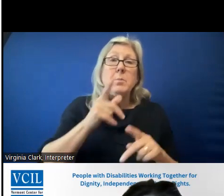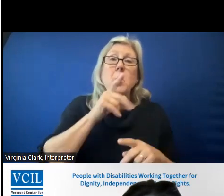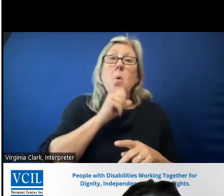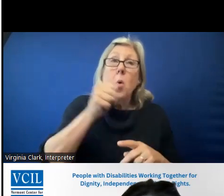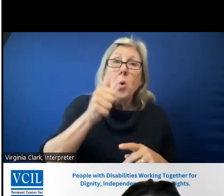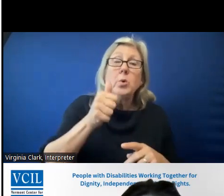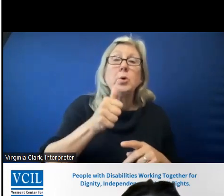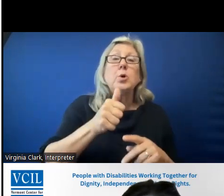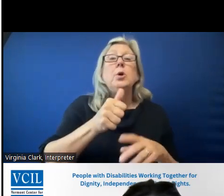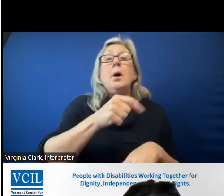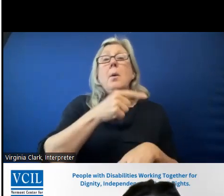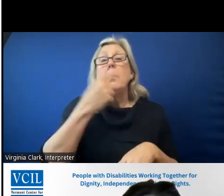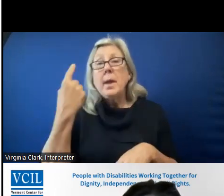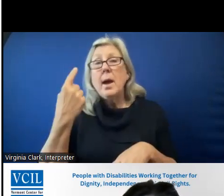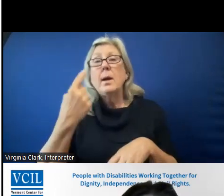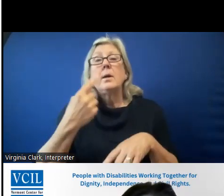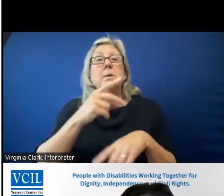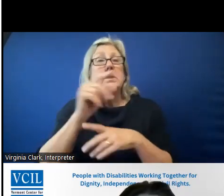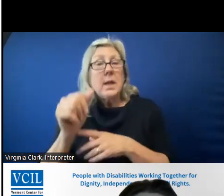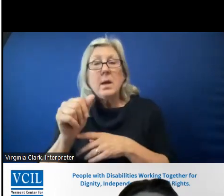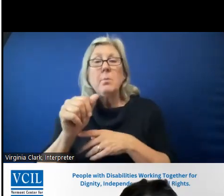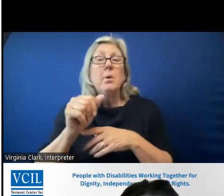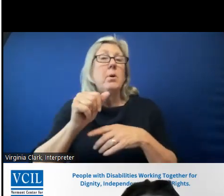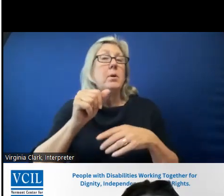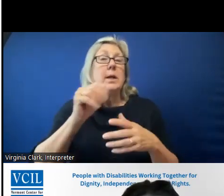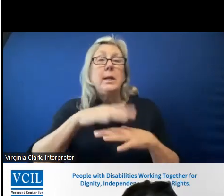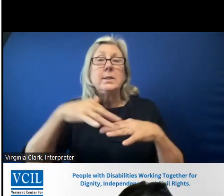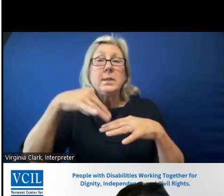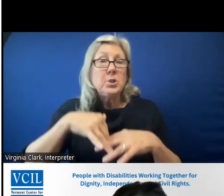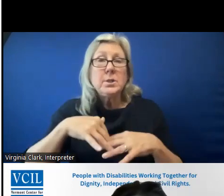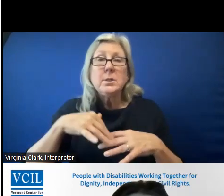people of Color or rural or low income. And beyond the immediate impacts of harms